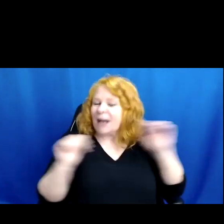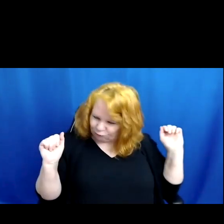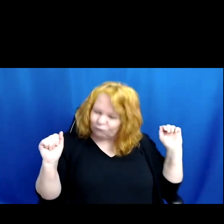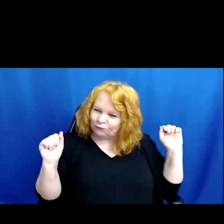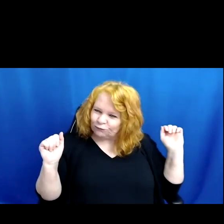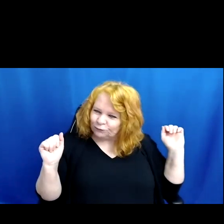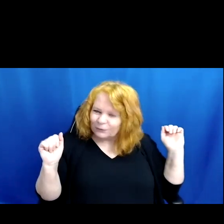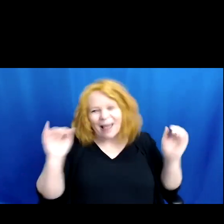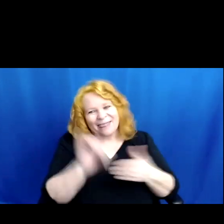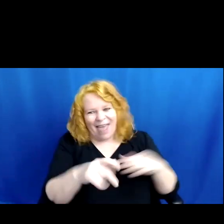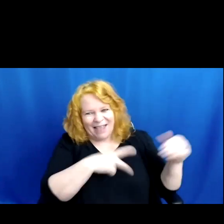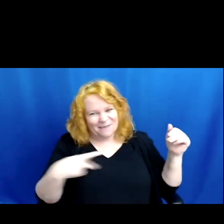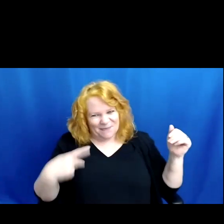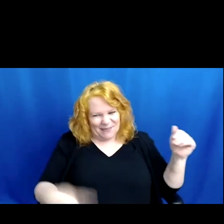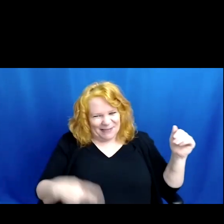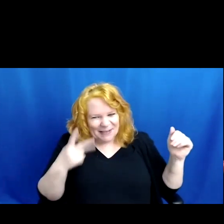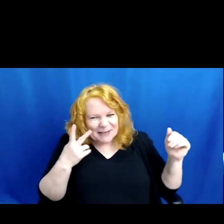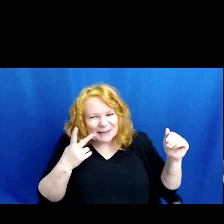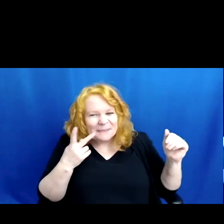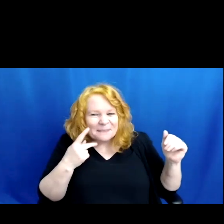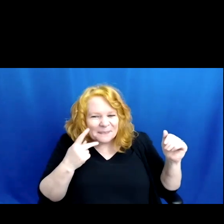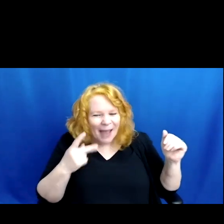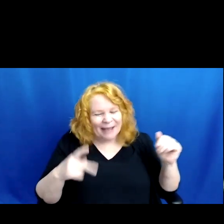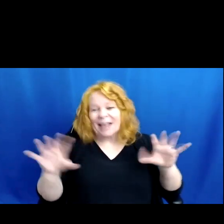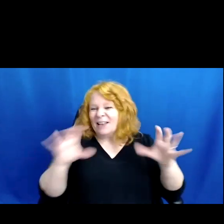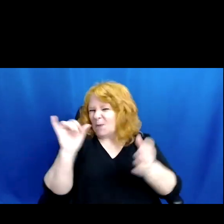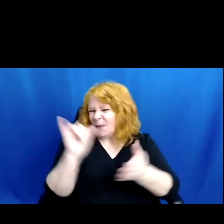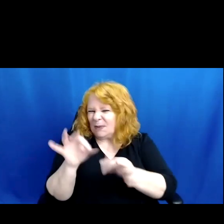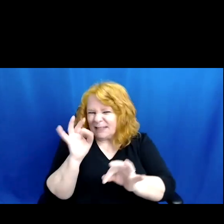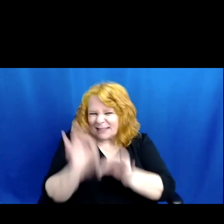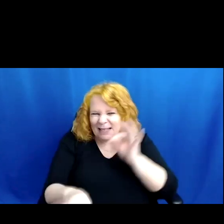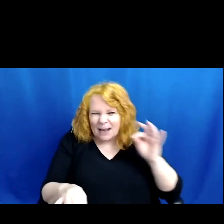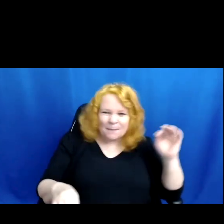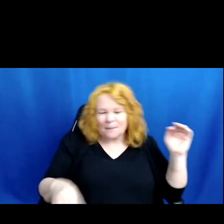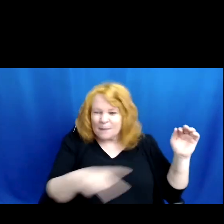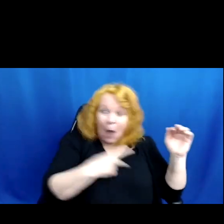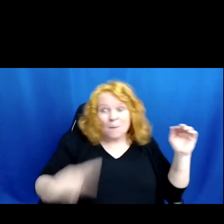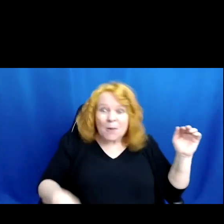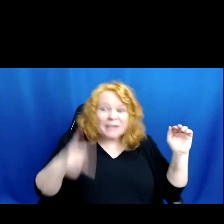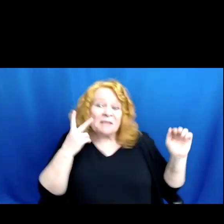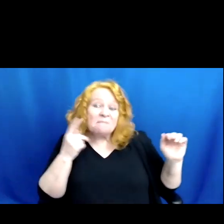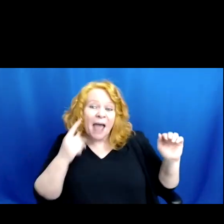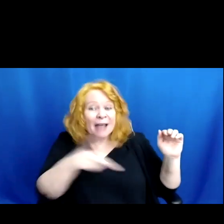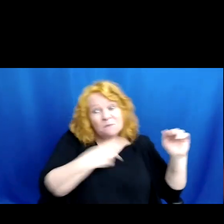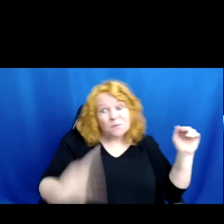I am the prettiest, prettiest, prettiest princess in the whole of America. That is how Princess Peggy sounds, so we do a little dance, Princess Peggy, Princess Peggy we love Princess Peggy.